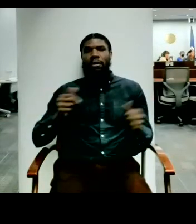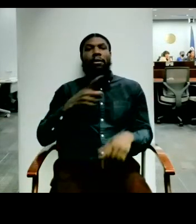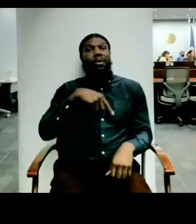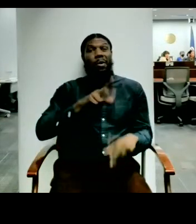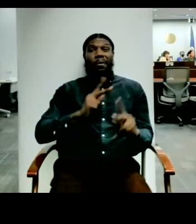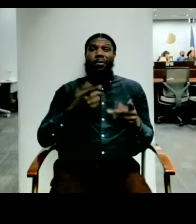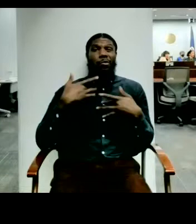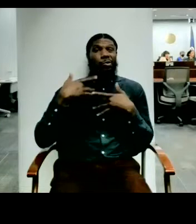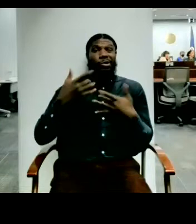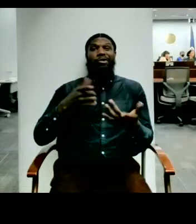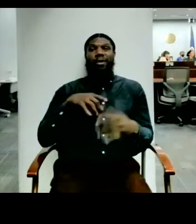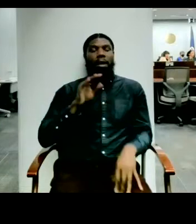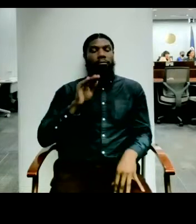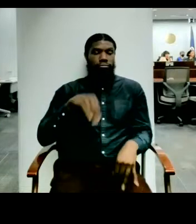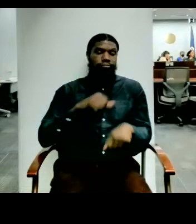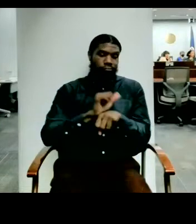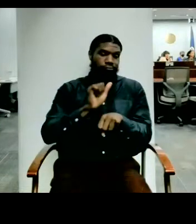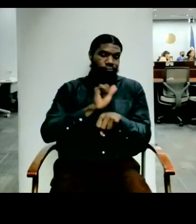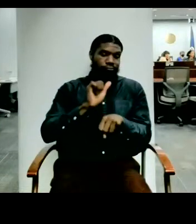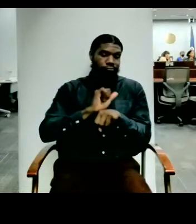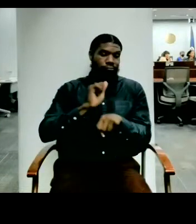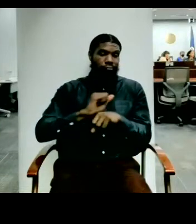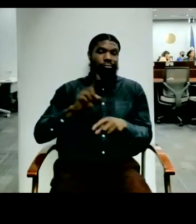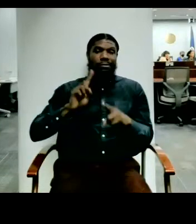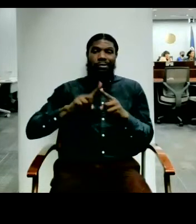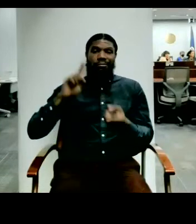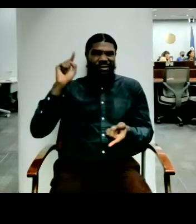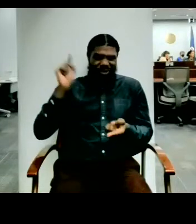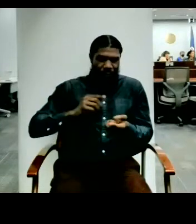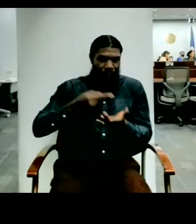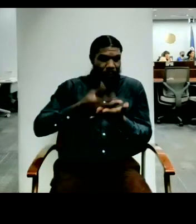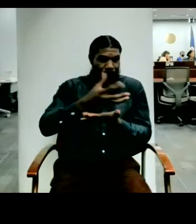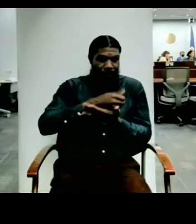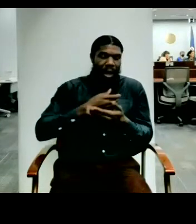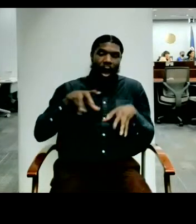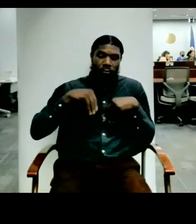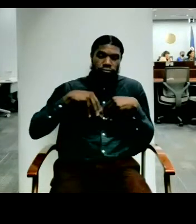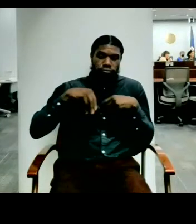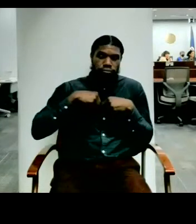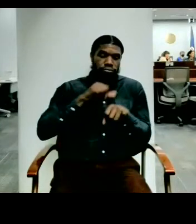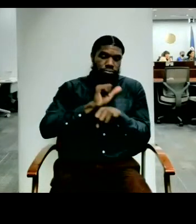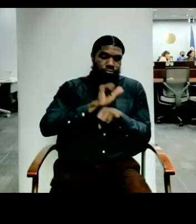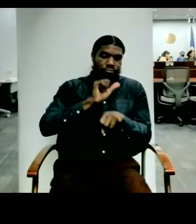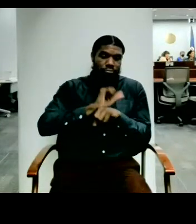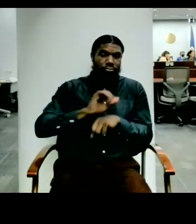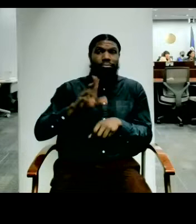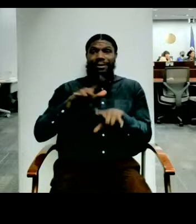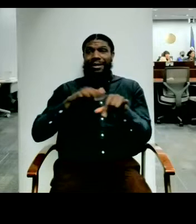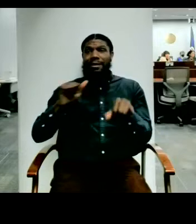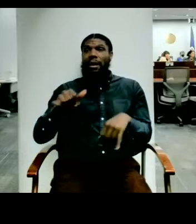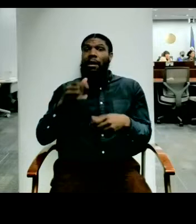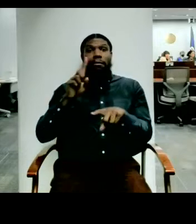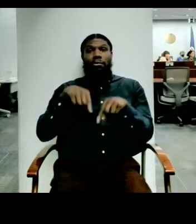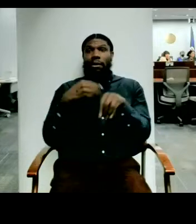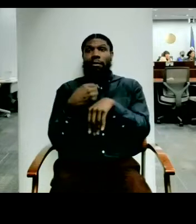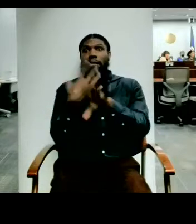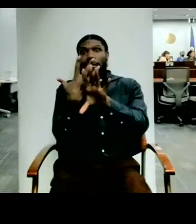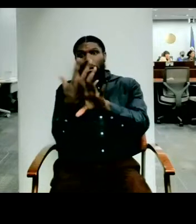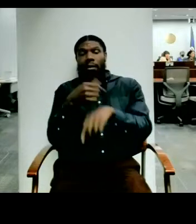often lower wage. Because of struggling because of so much remote work struggling